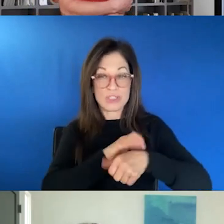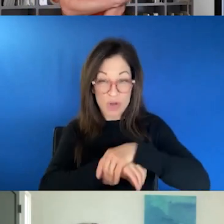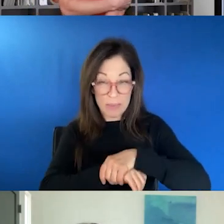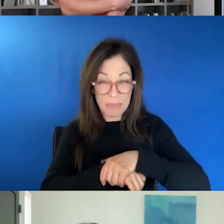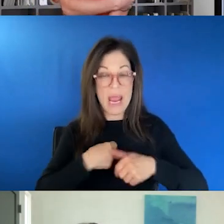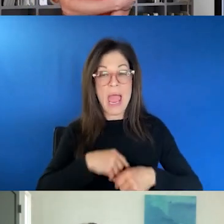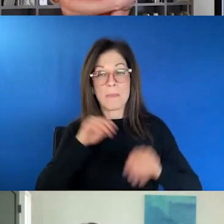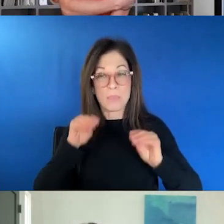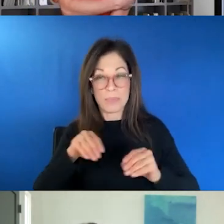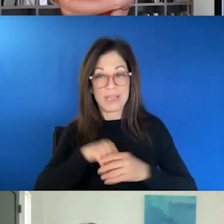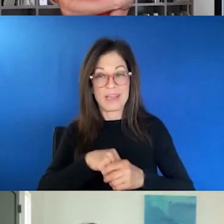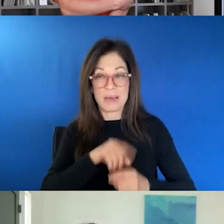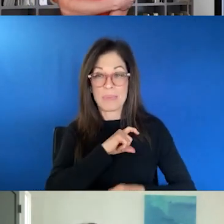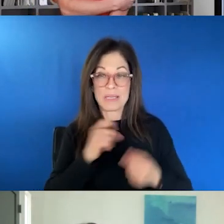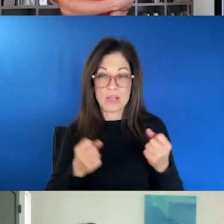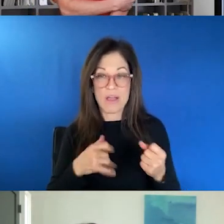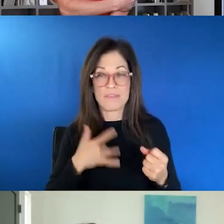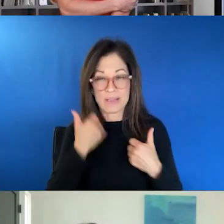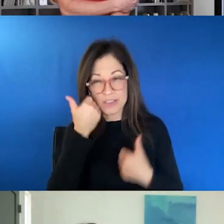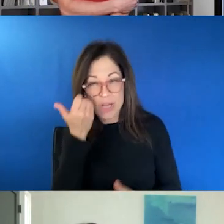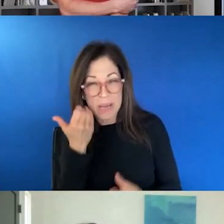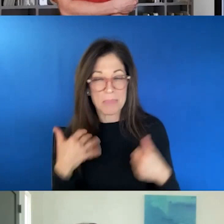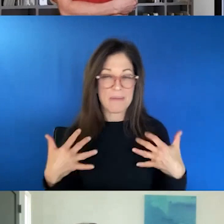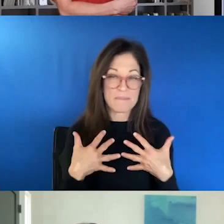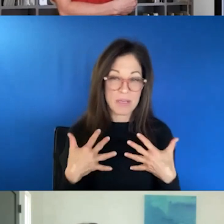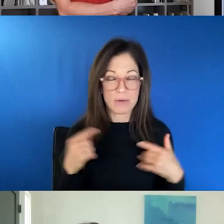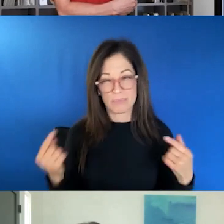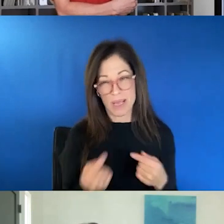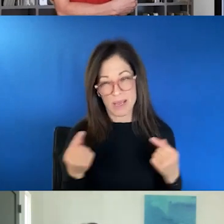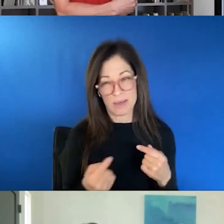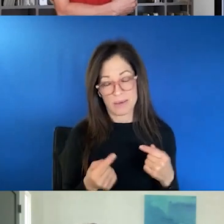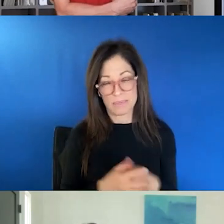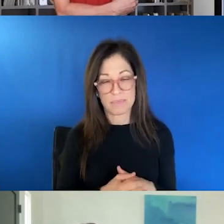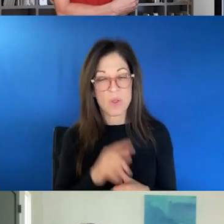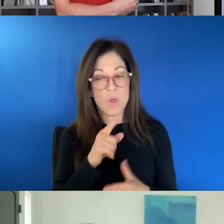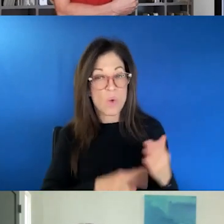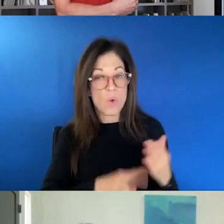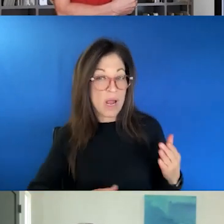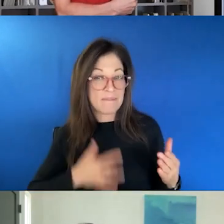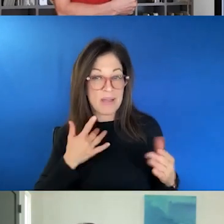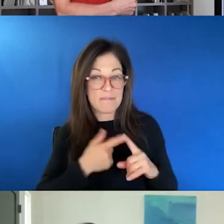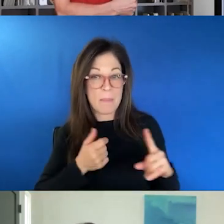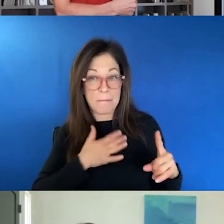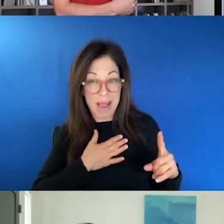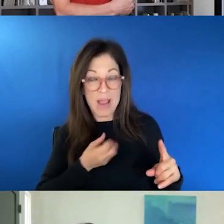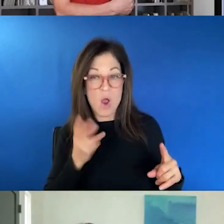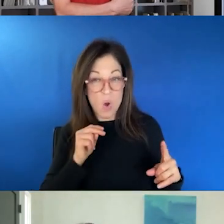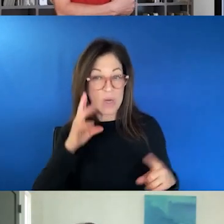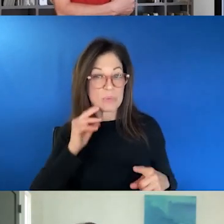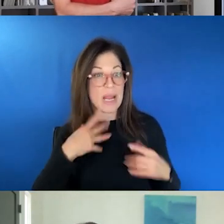CARS FEELING FEAR, SHAME AND PAIN. WHAT I FEEL IS